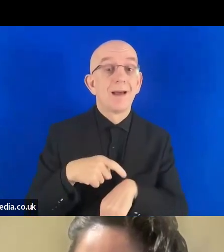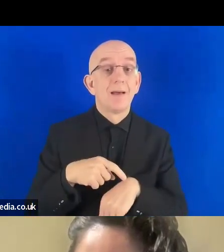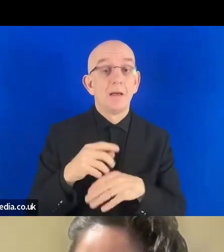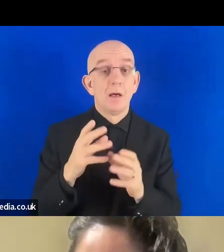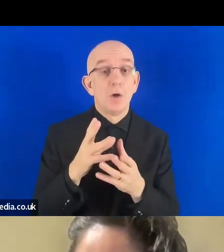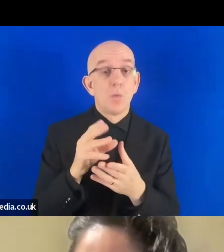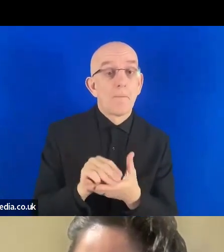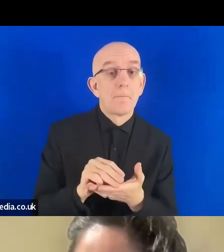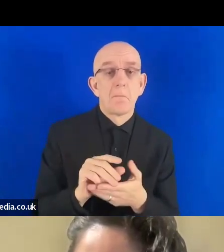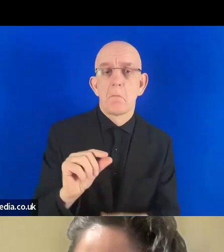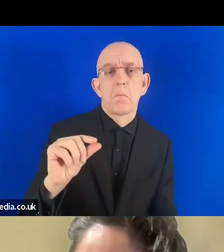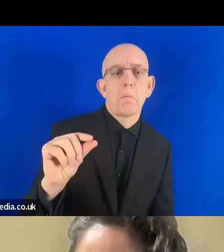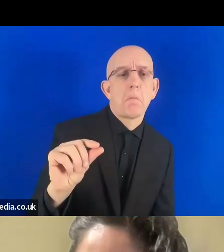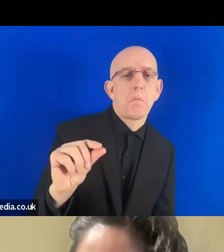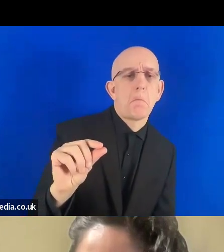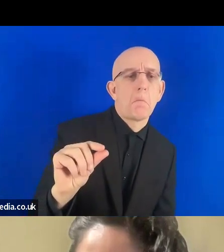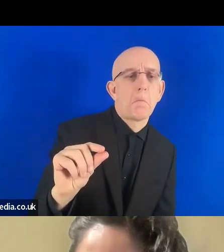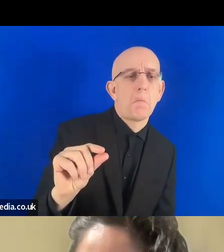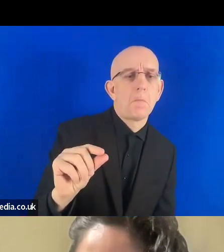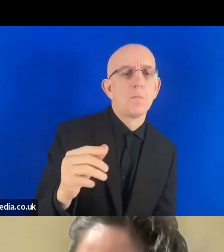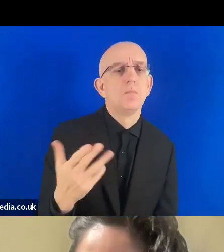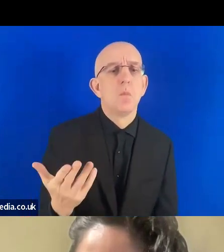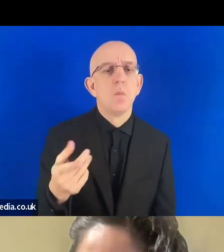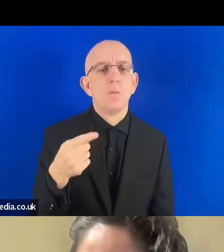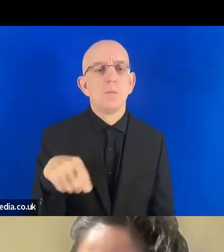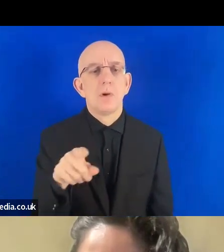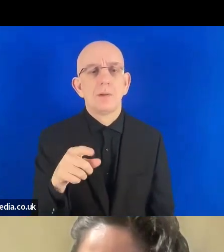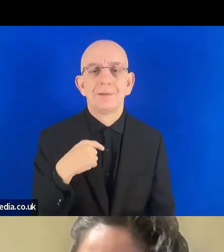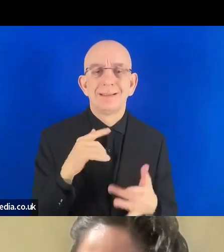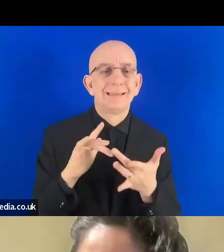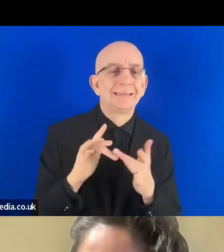do not have, internet connectivity available to them, they'll still be able to use the app